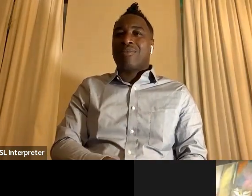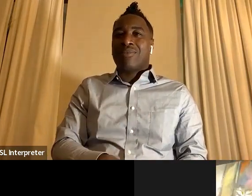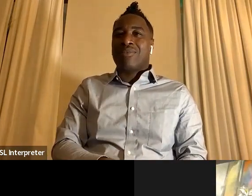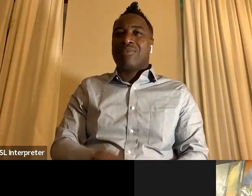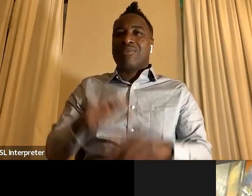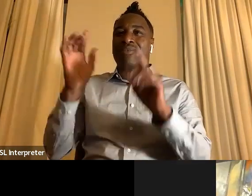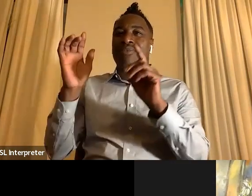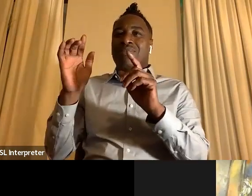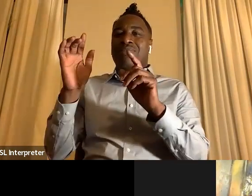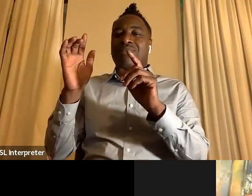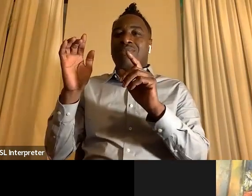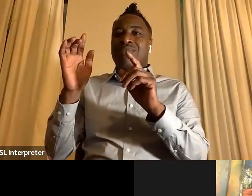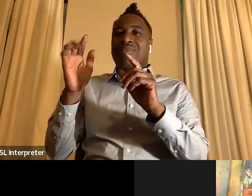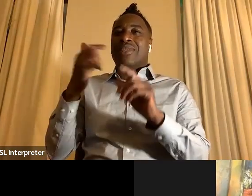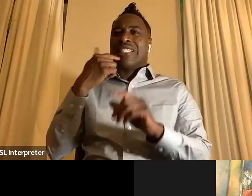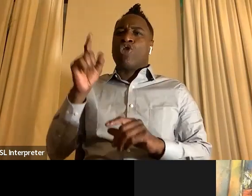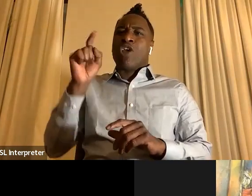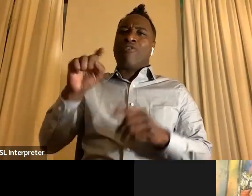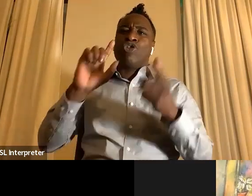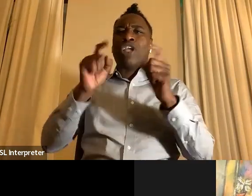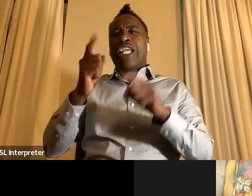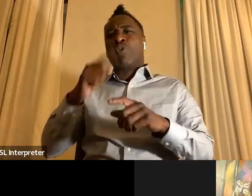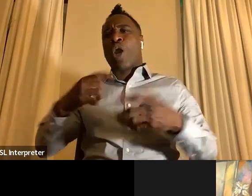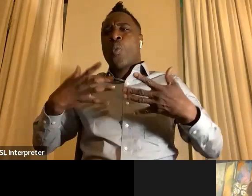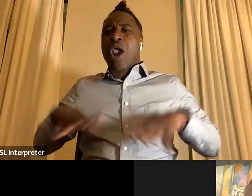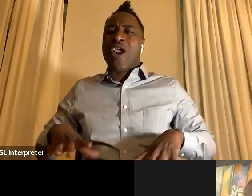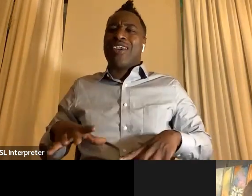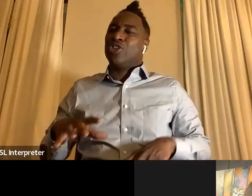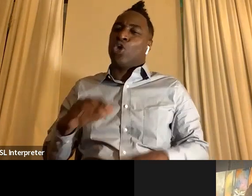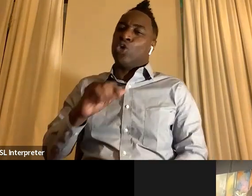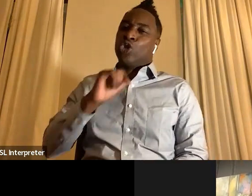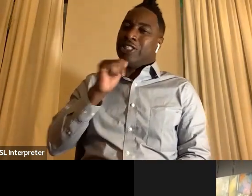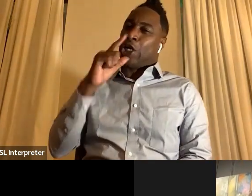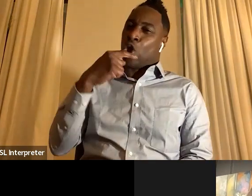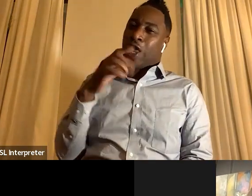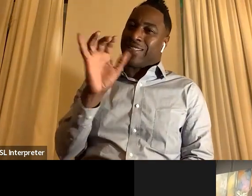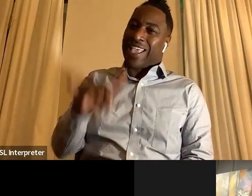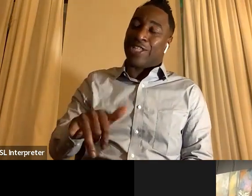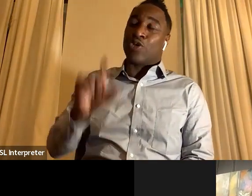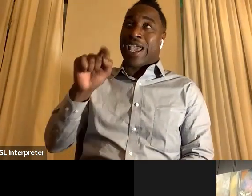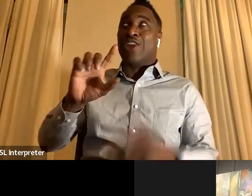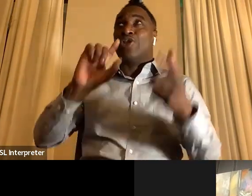You have to change what I'm wearing. You have to change my hair. The last I had to change all of that and I ended up